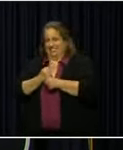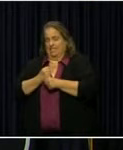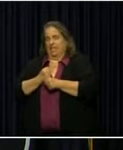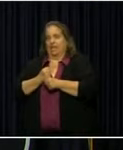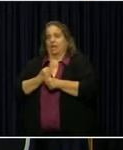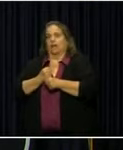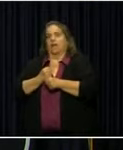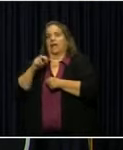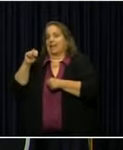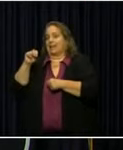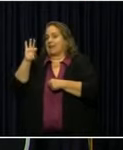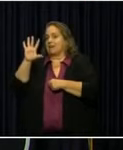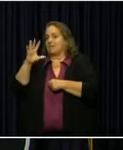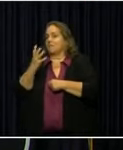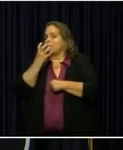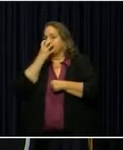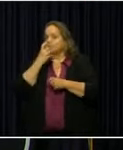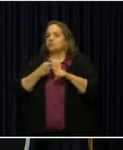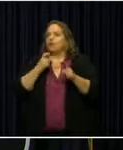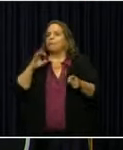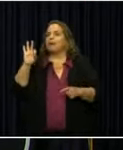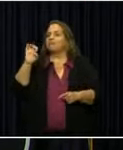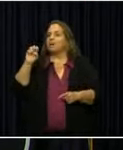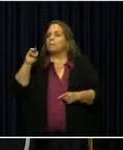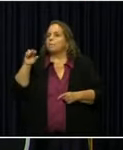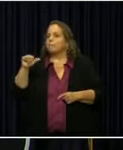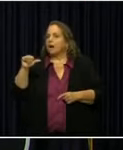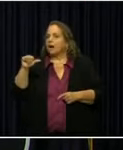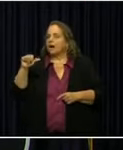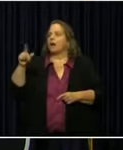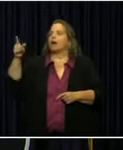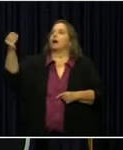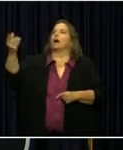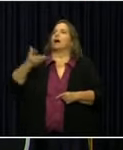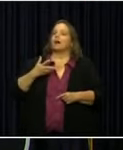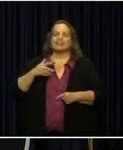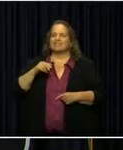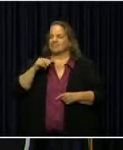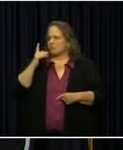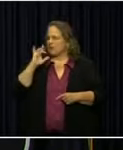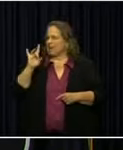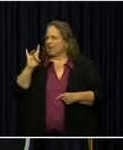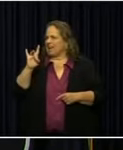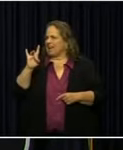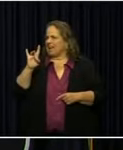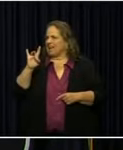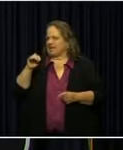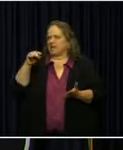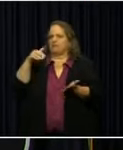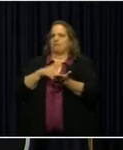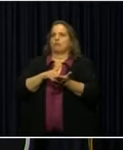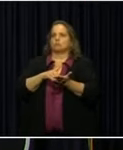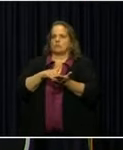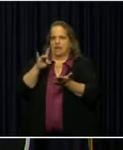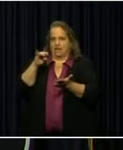POPULATIONS. SO WE'VE GOT TO THINK EVERY STEP THAT WE TAKE, HOW MANY OF THOSE